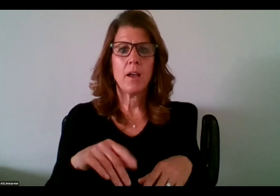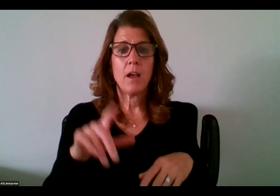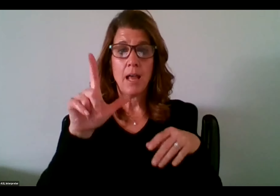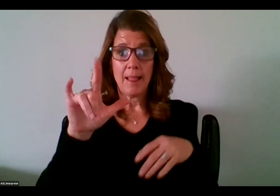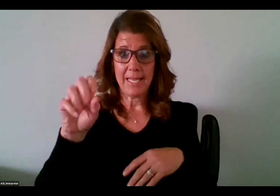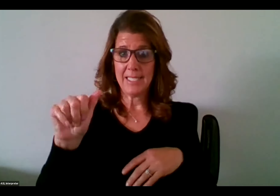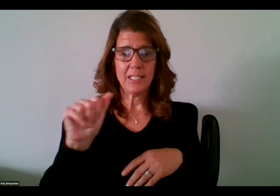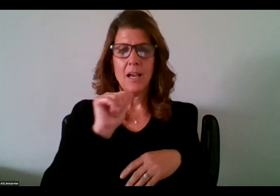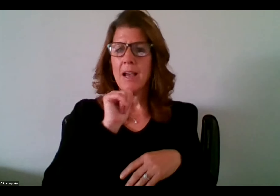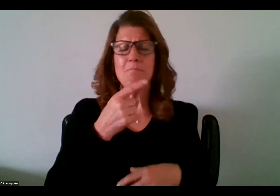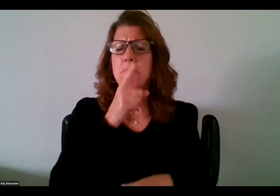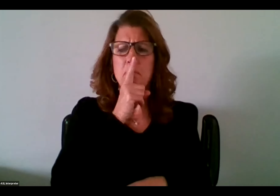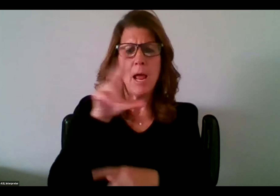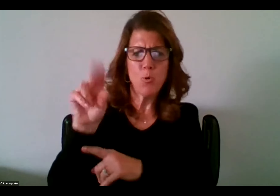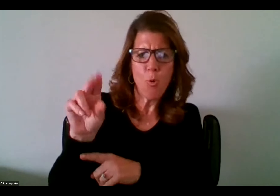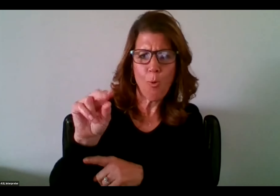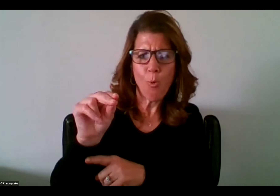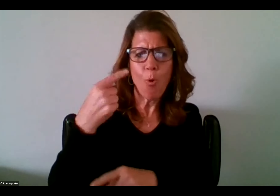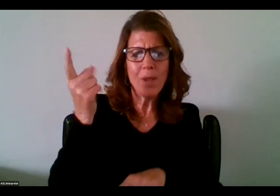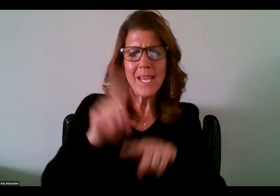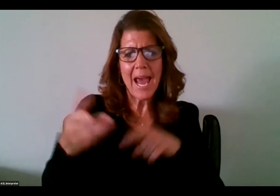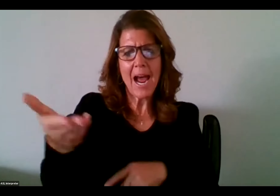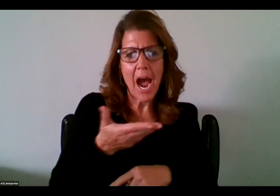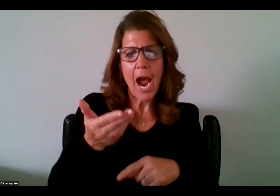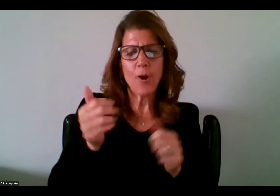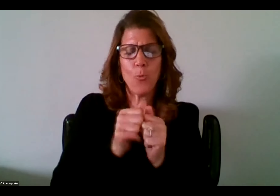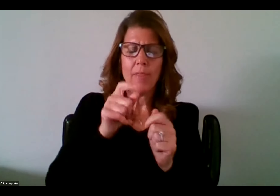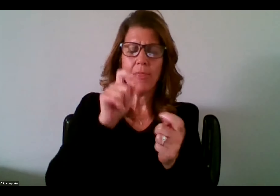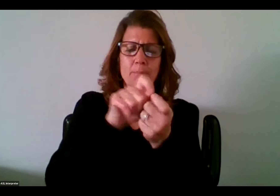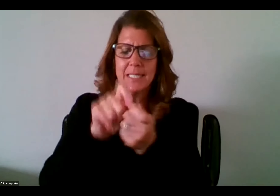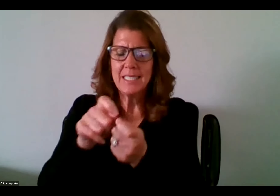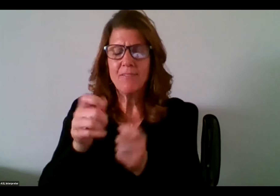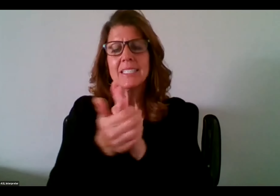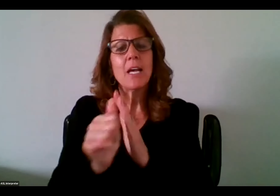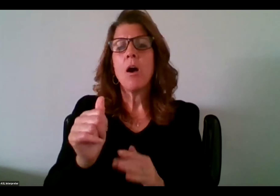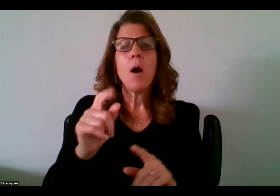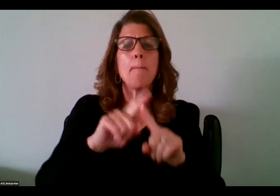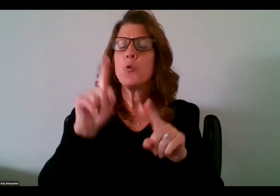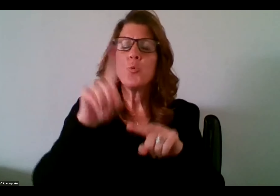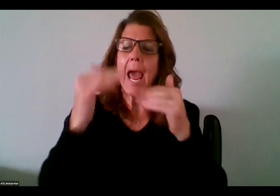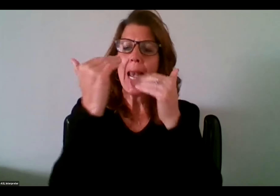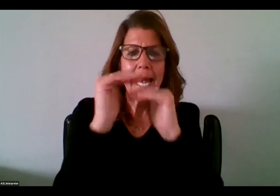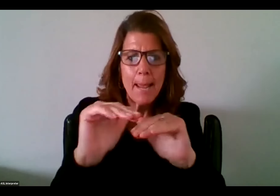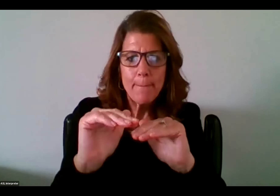not say no we can't hire someone with those skills we can't limit to people that have